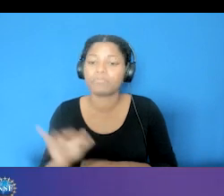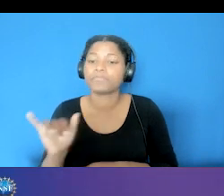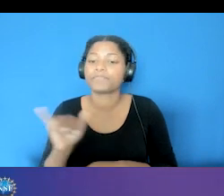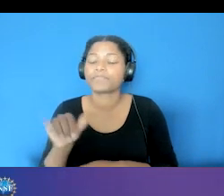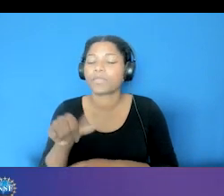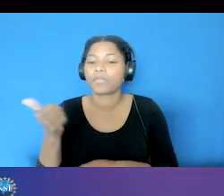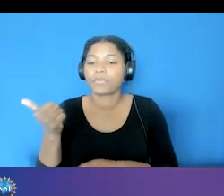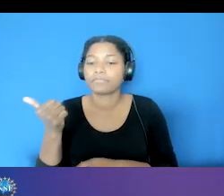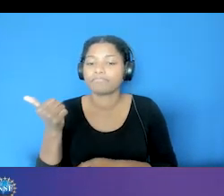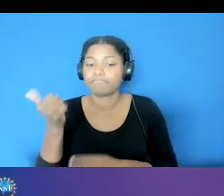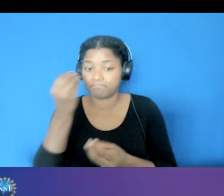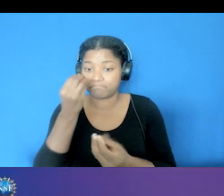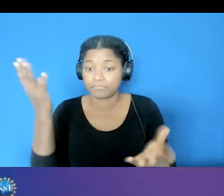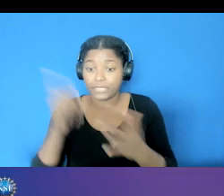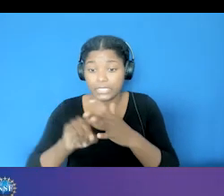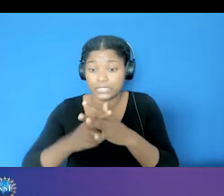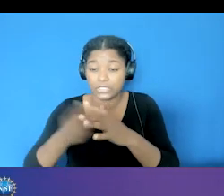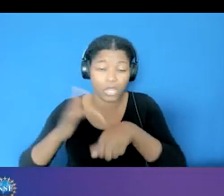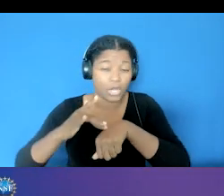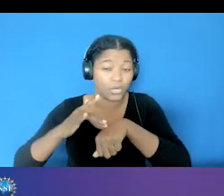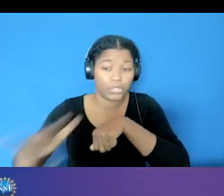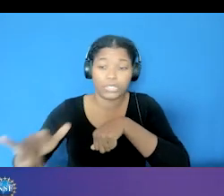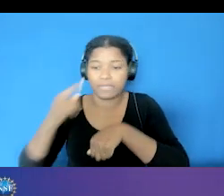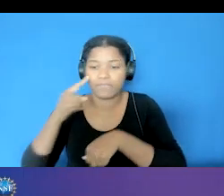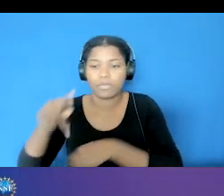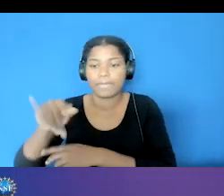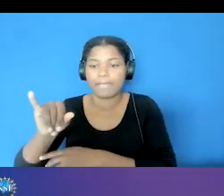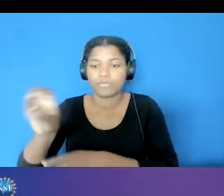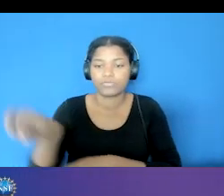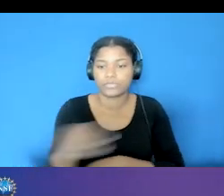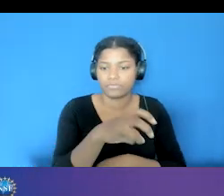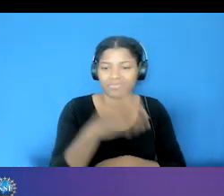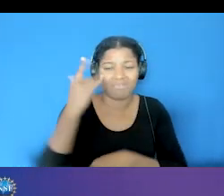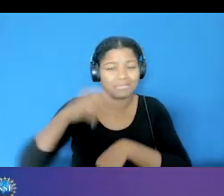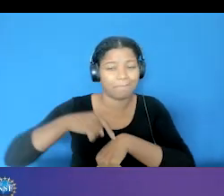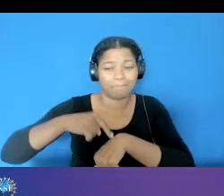And the other thing that I would say is start early on the PI transfers. These do take time.